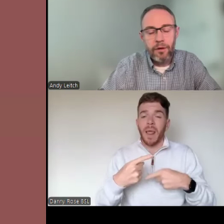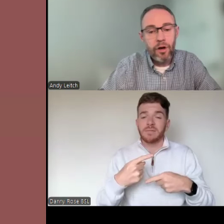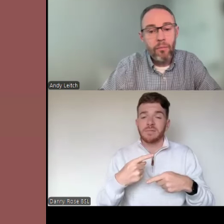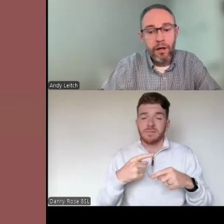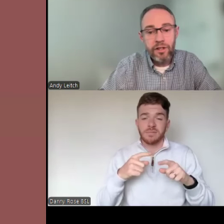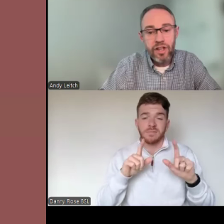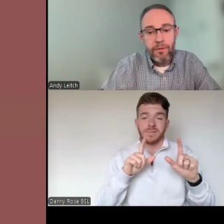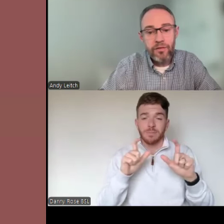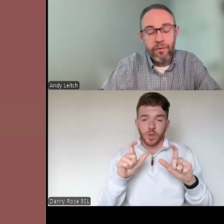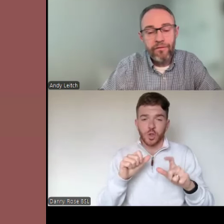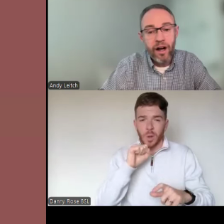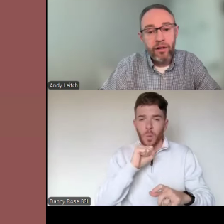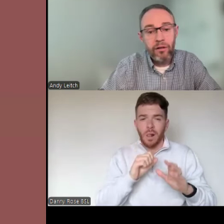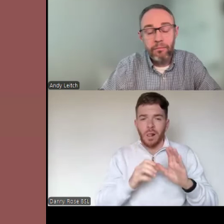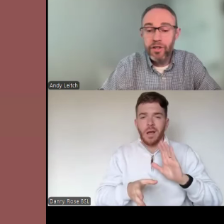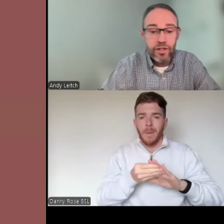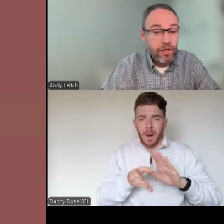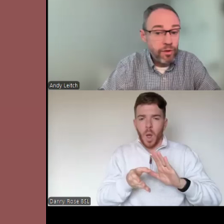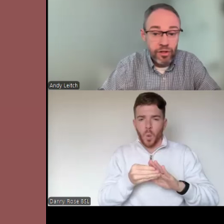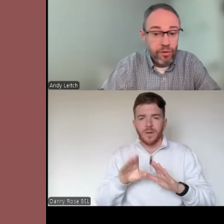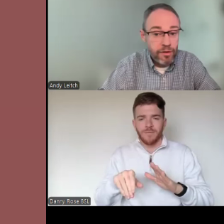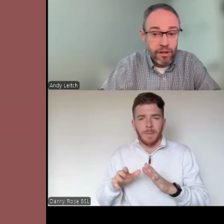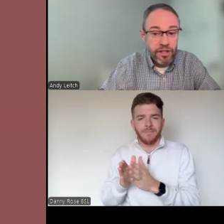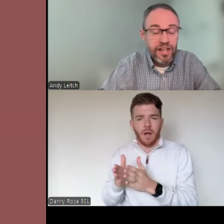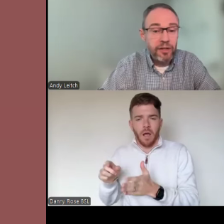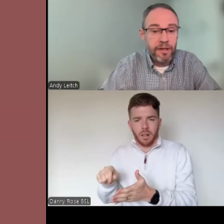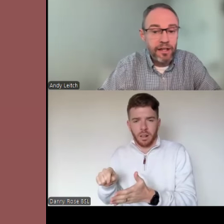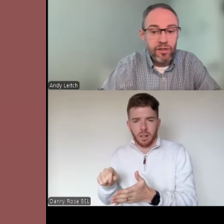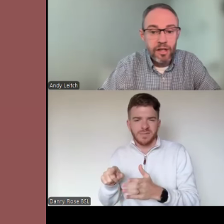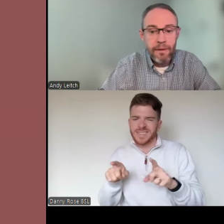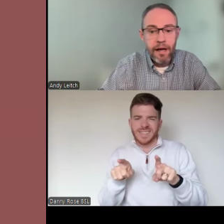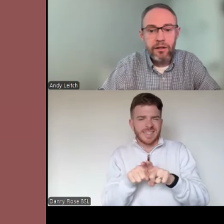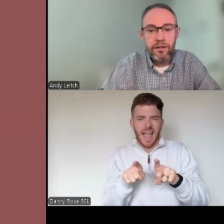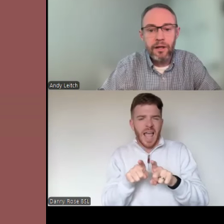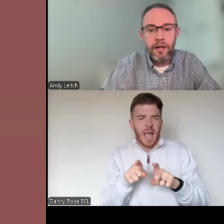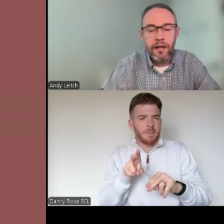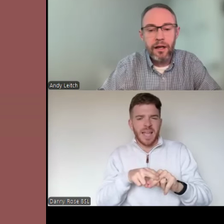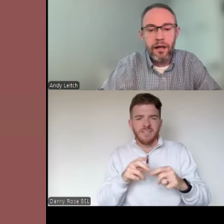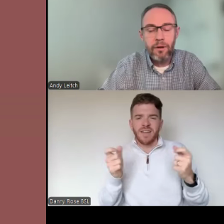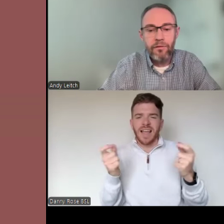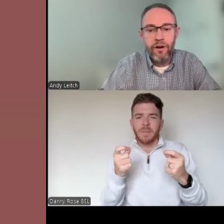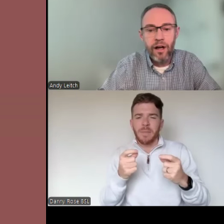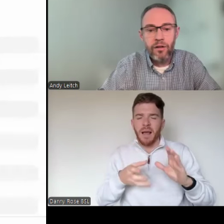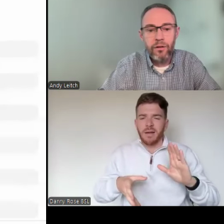I'm going to upload this image from a file much as you would do with an attachment adding to an email. I click Upload File.